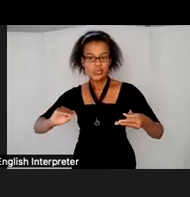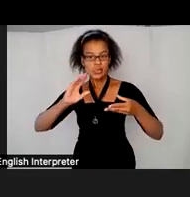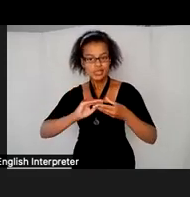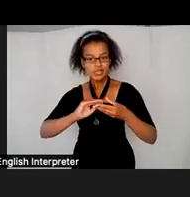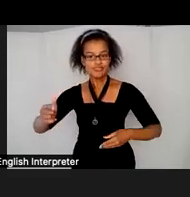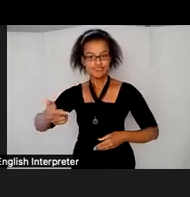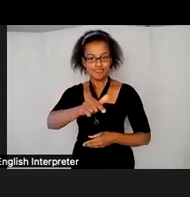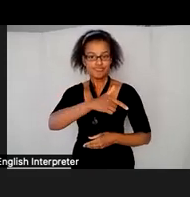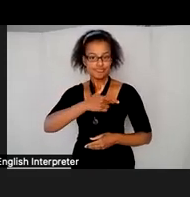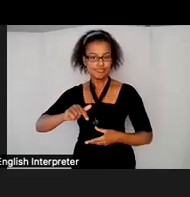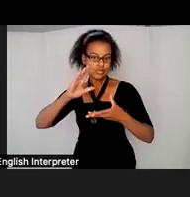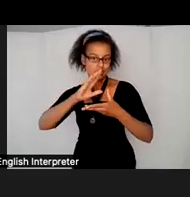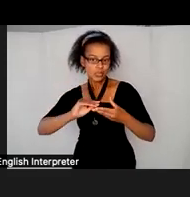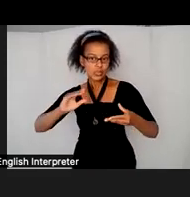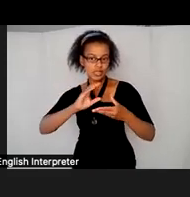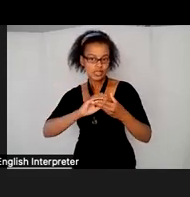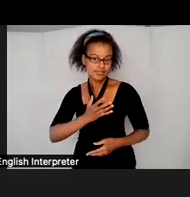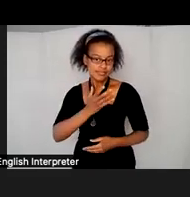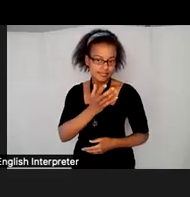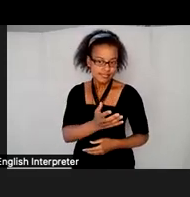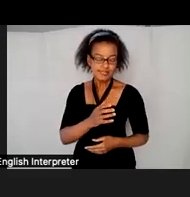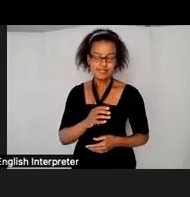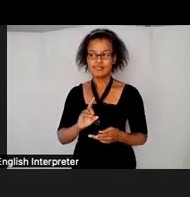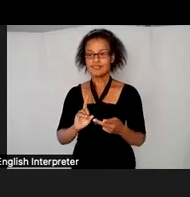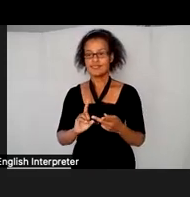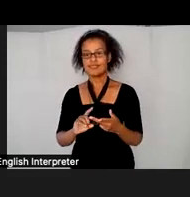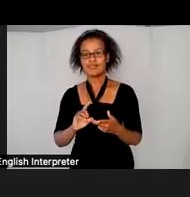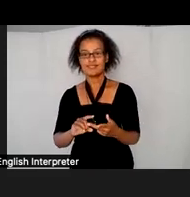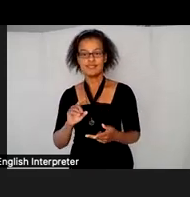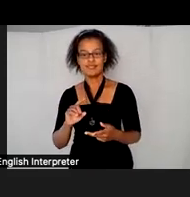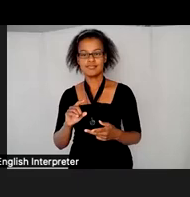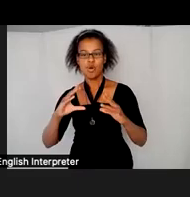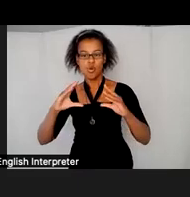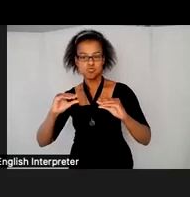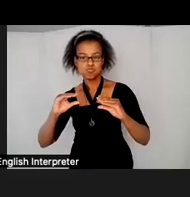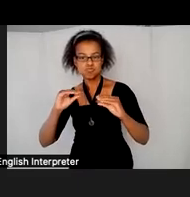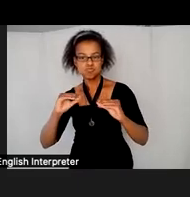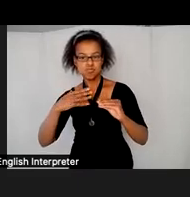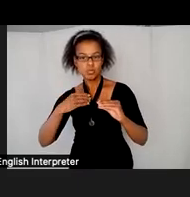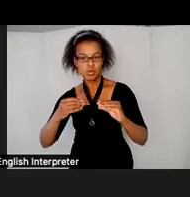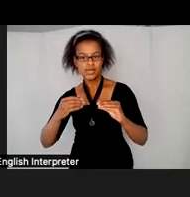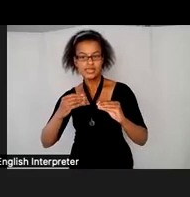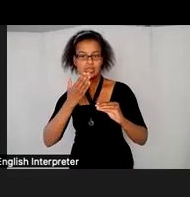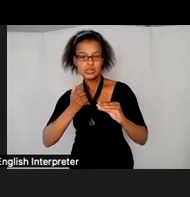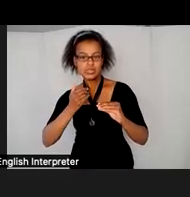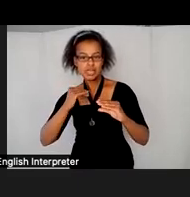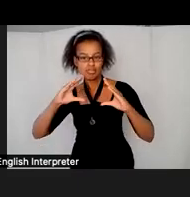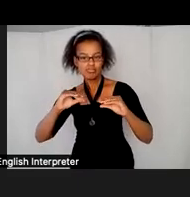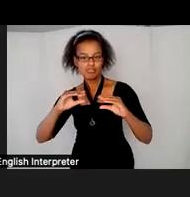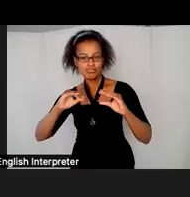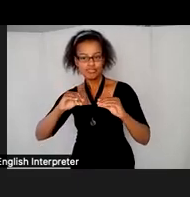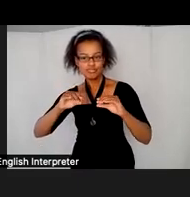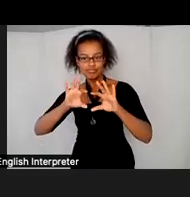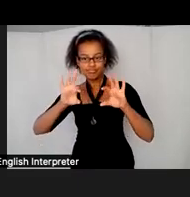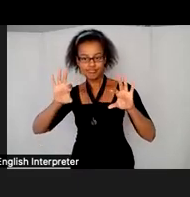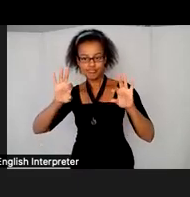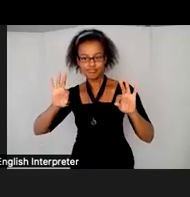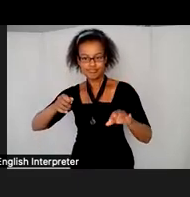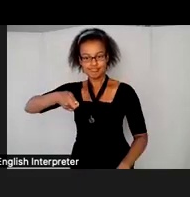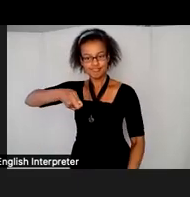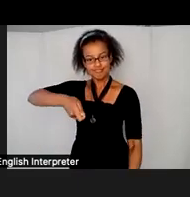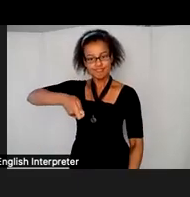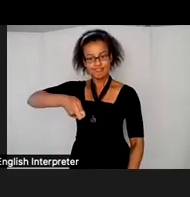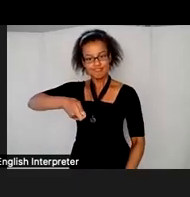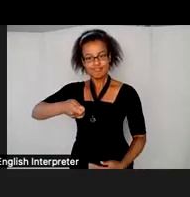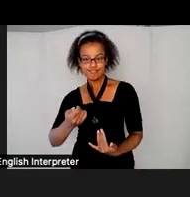roasting marshmallows using that as a really nice communal gathering spot.